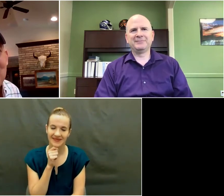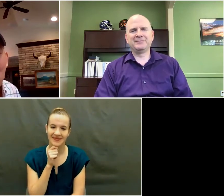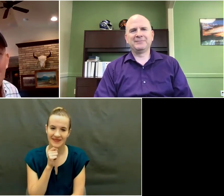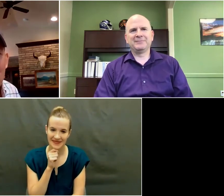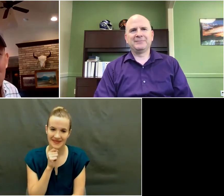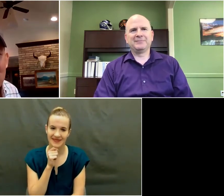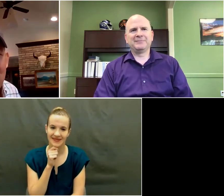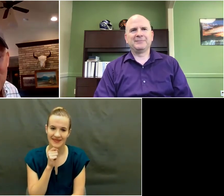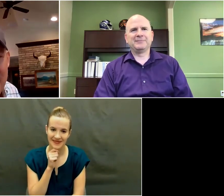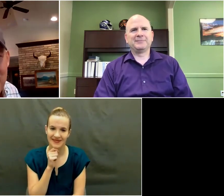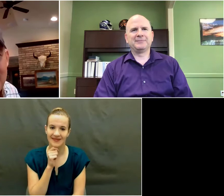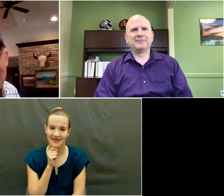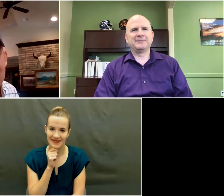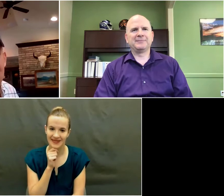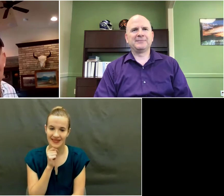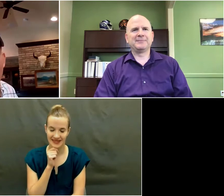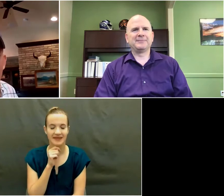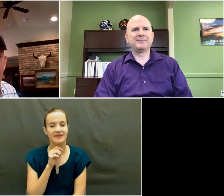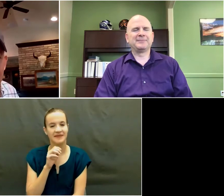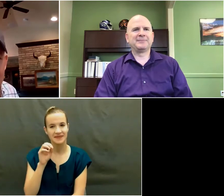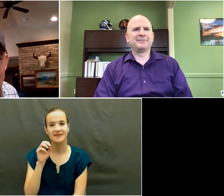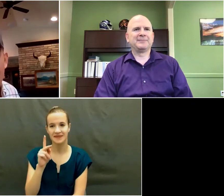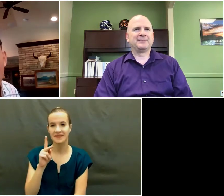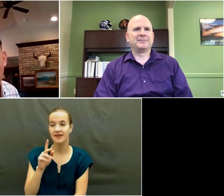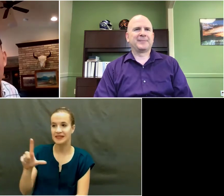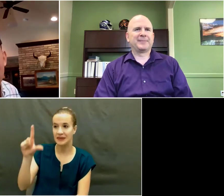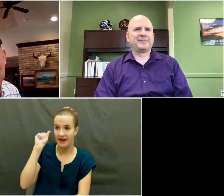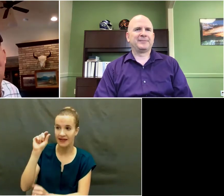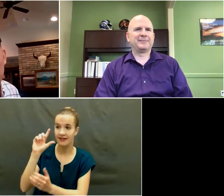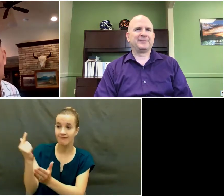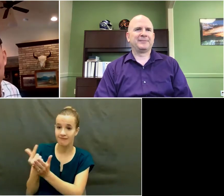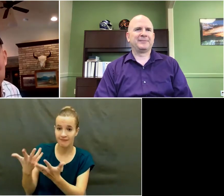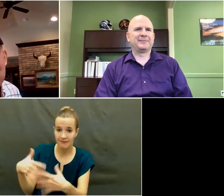Jeremy: So, so you graduated, you worked at Gallaudet for a while, and then what did you do?